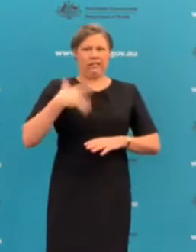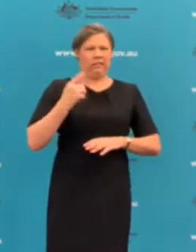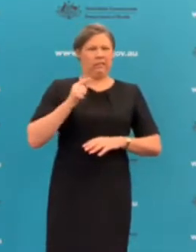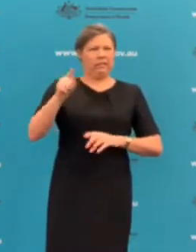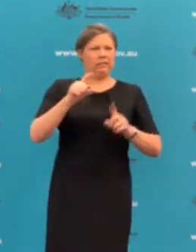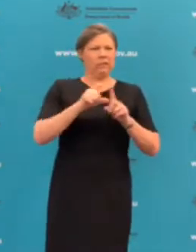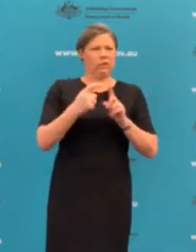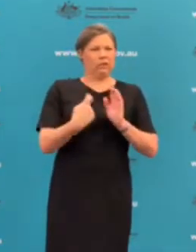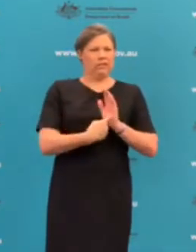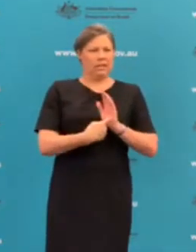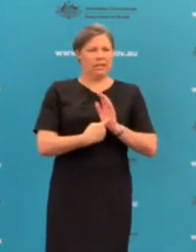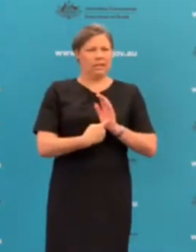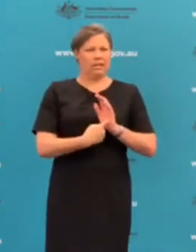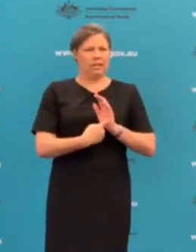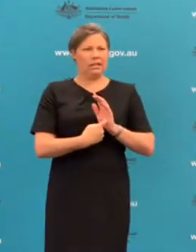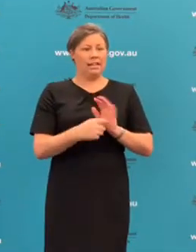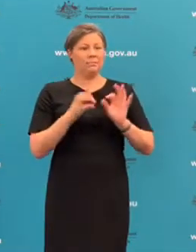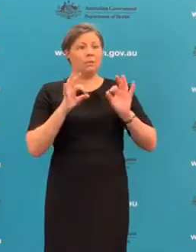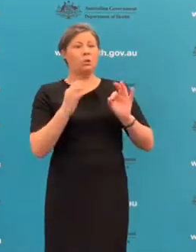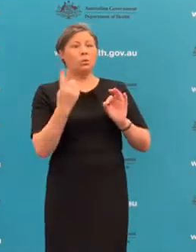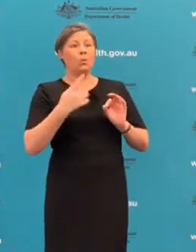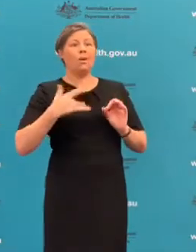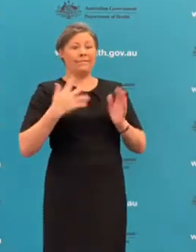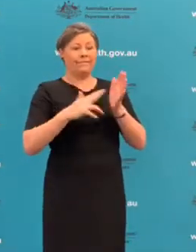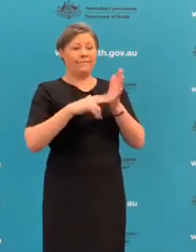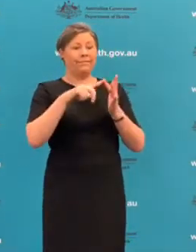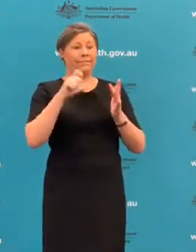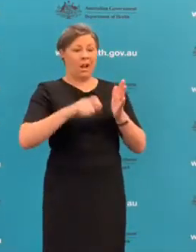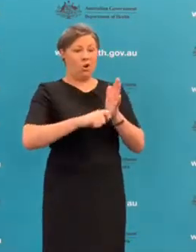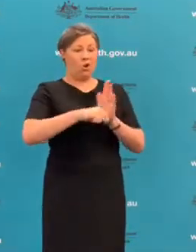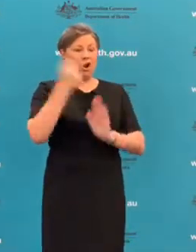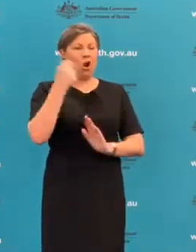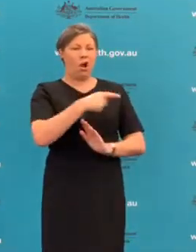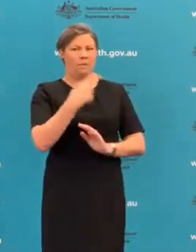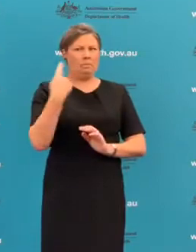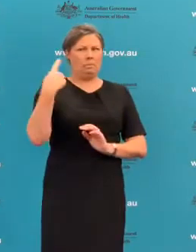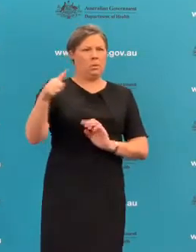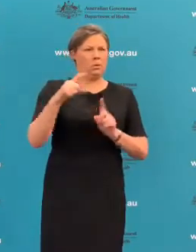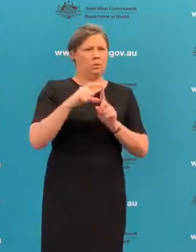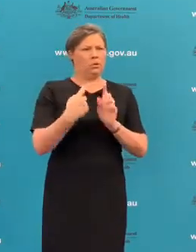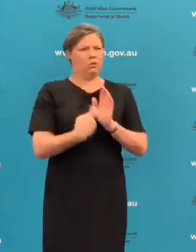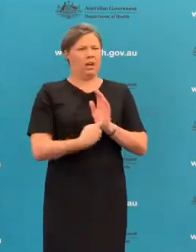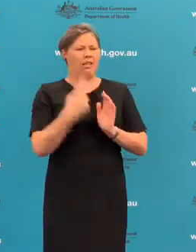those who are living under the restrictions in Victoria. Our Australian attitude of 'she'll be right'